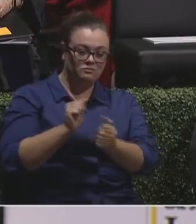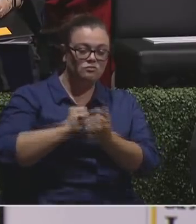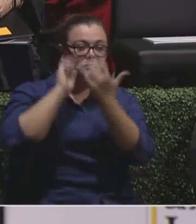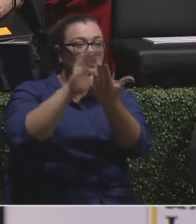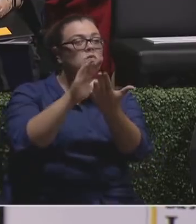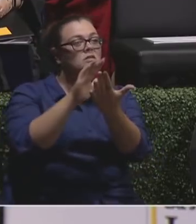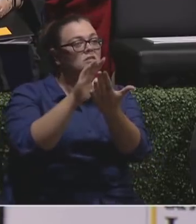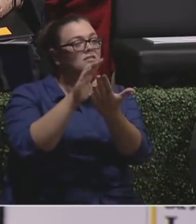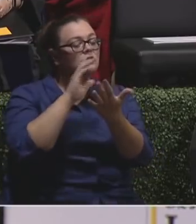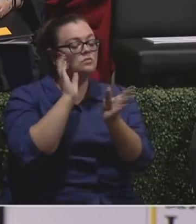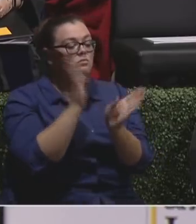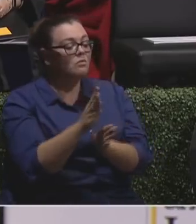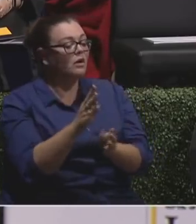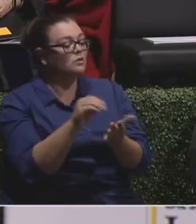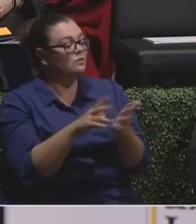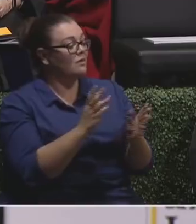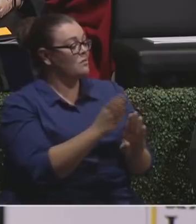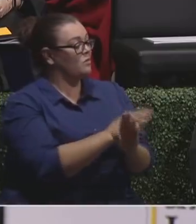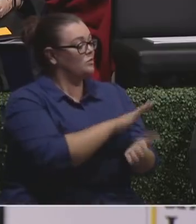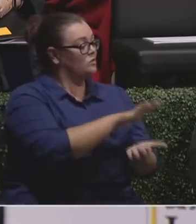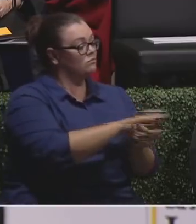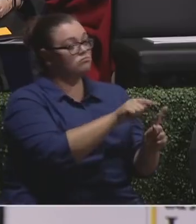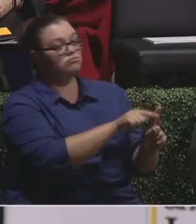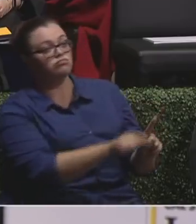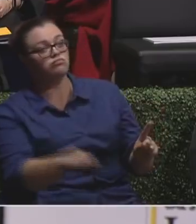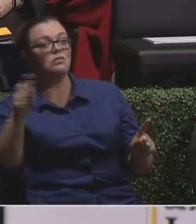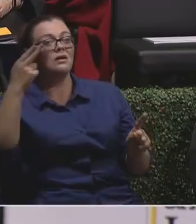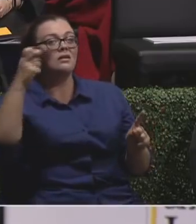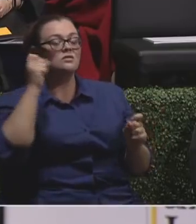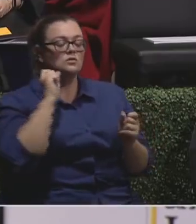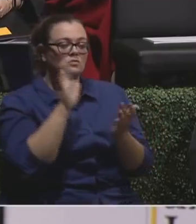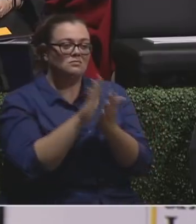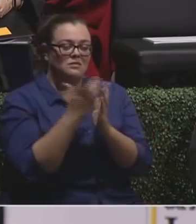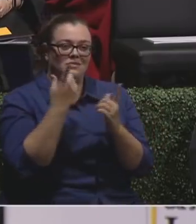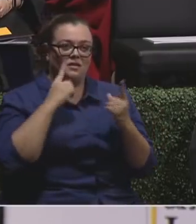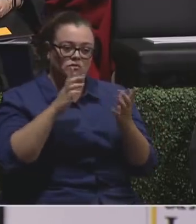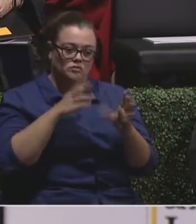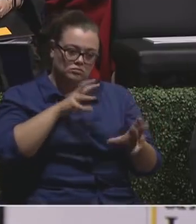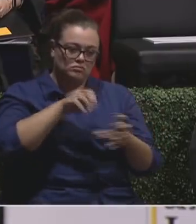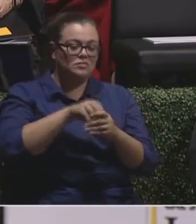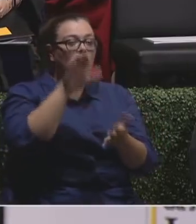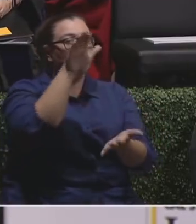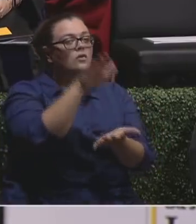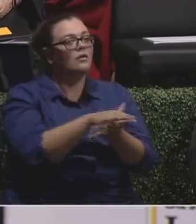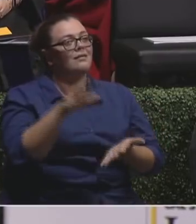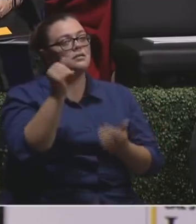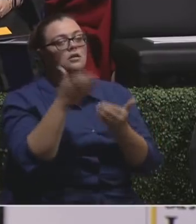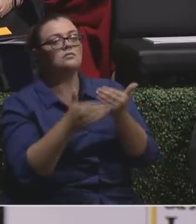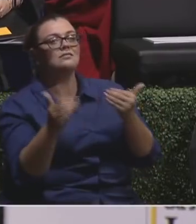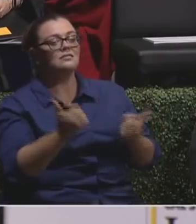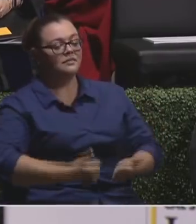CAMINO NUEVO CHARTER ACADEMY IS A COMMUNITY OF HIGH-PERFORMING PUBLIC SCHOOLS THAT UTILIZES A COMPREHENSIVE APPROACH TO PREPARE STUDENTS FROM PRESCHOOL THROUGH HIGH SCHOOL FOR SUCCESS